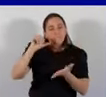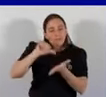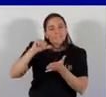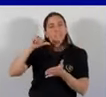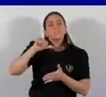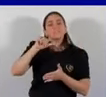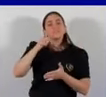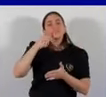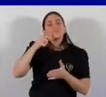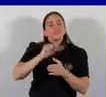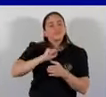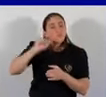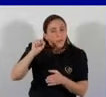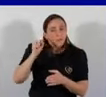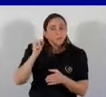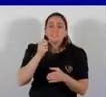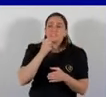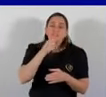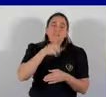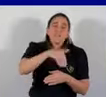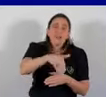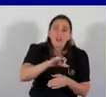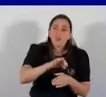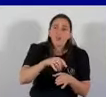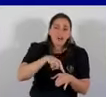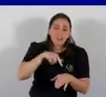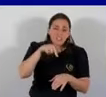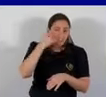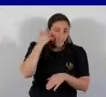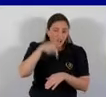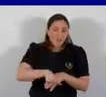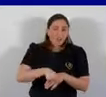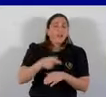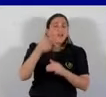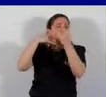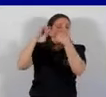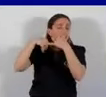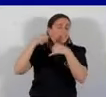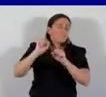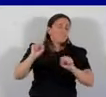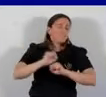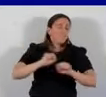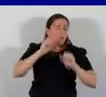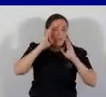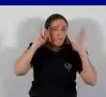The interest rate is going to collapse And that is the reason why